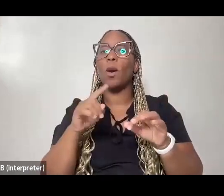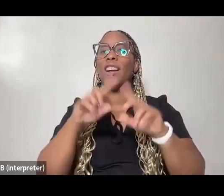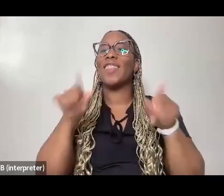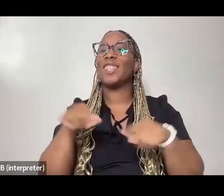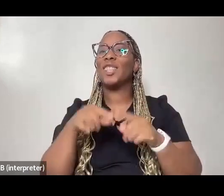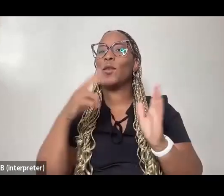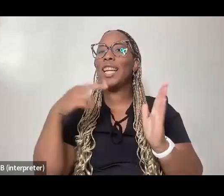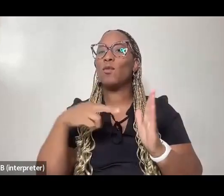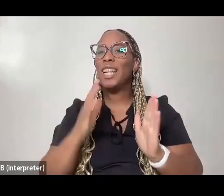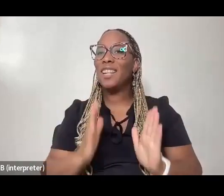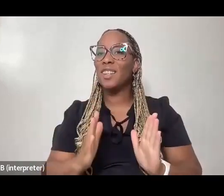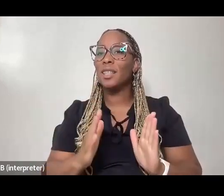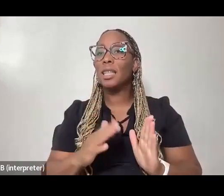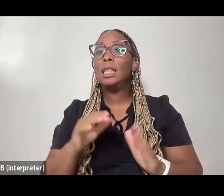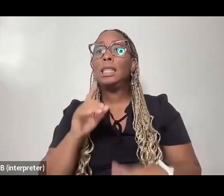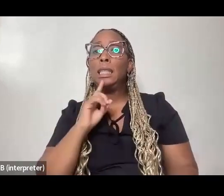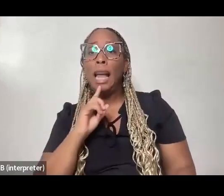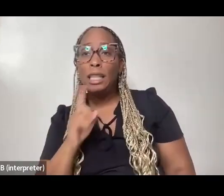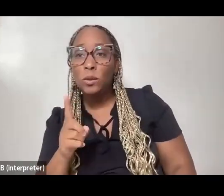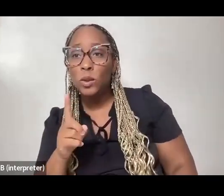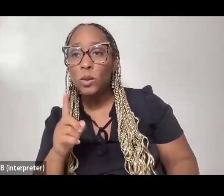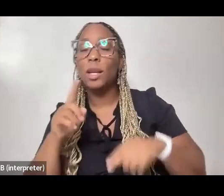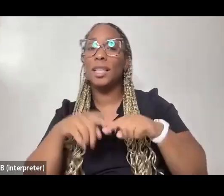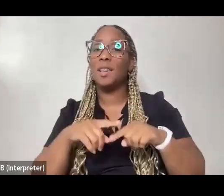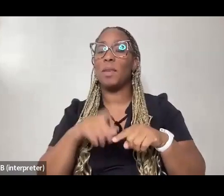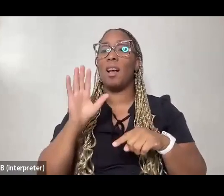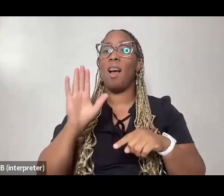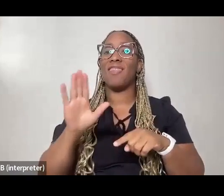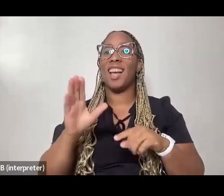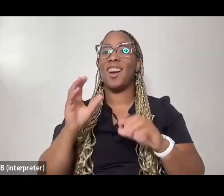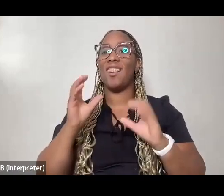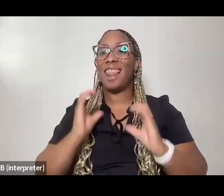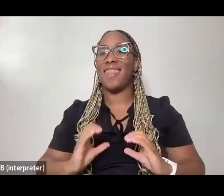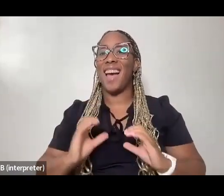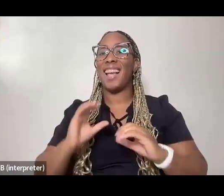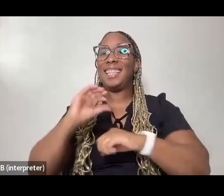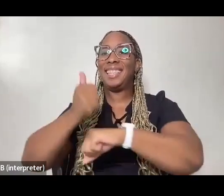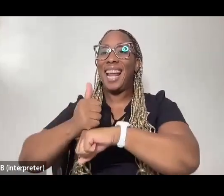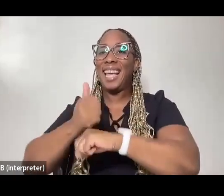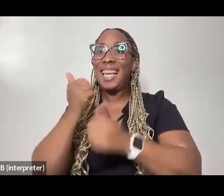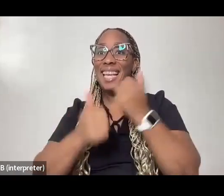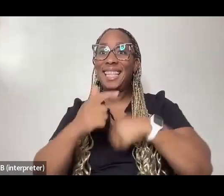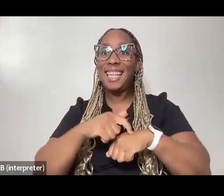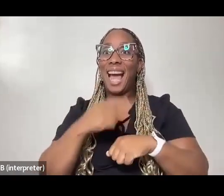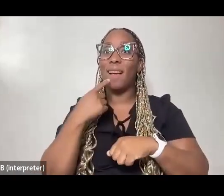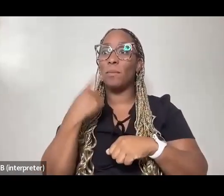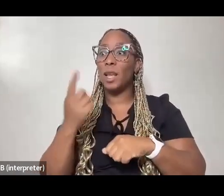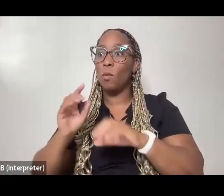Because depending on the screen reader users client settings, every time somebody says something and check it might be